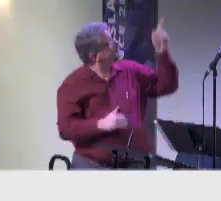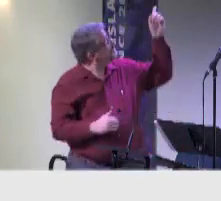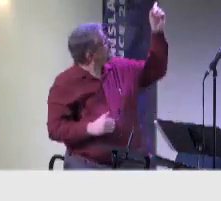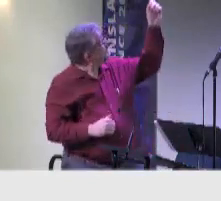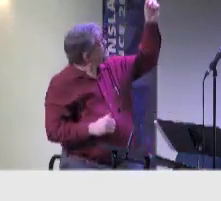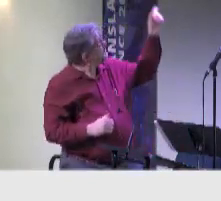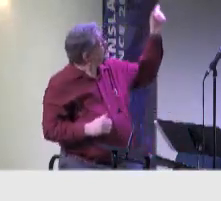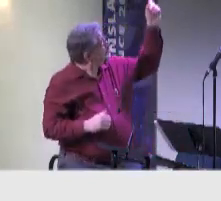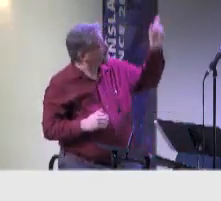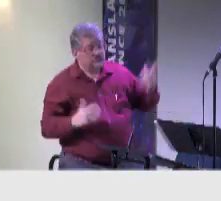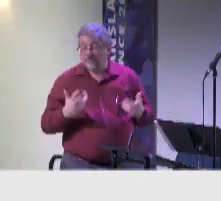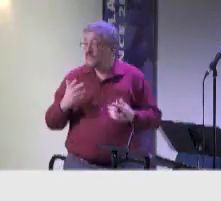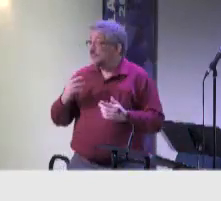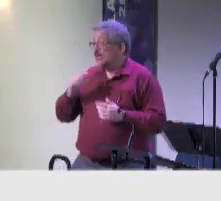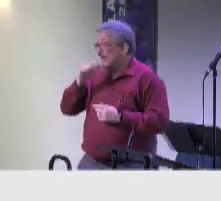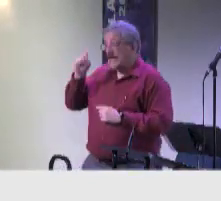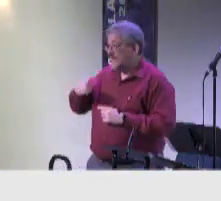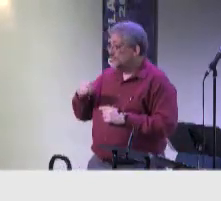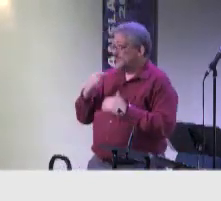This shows how the plan has been set up. And they are not limited to this particular design. They are able to construct this.